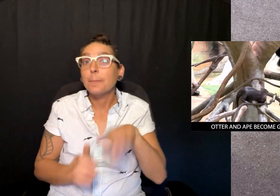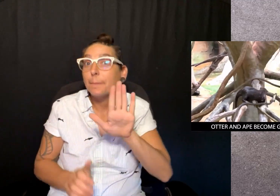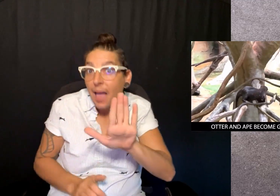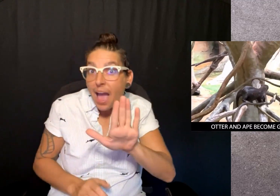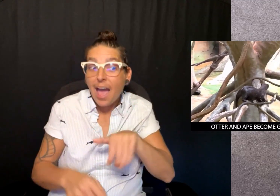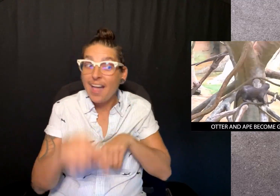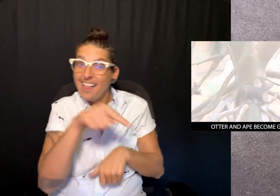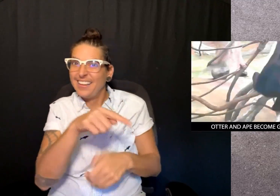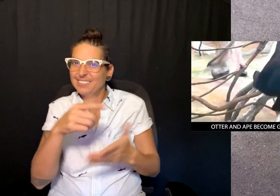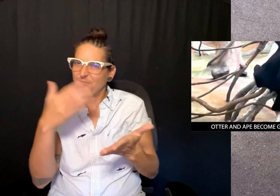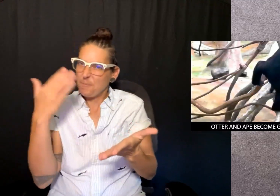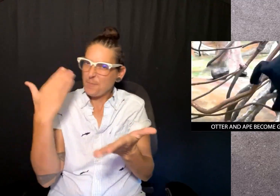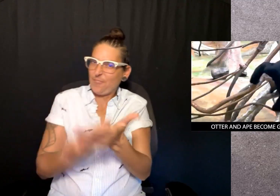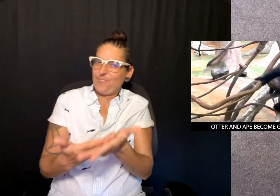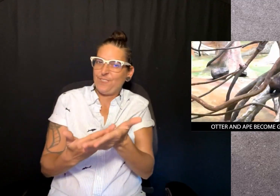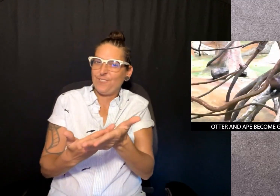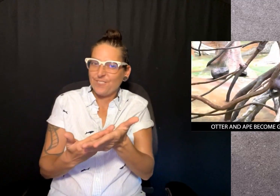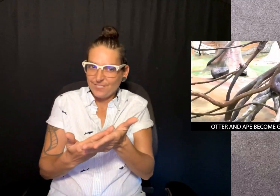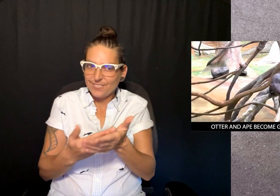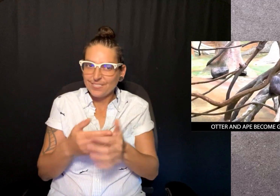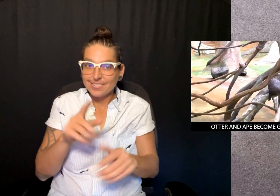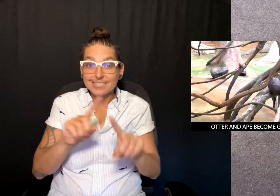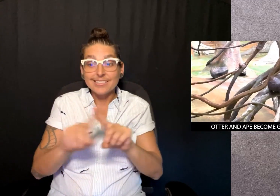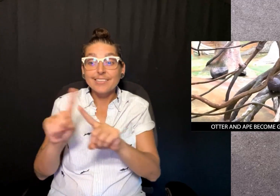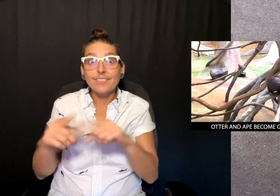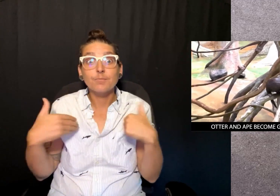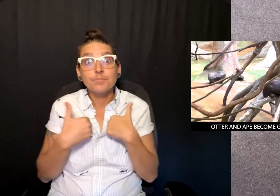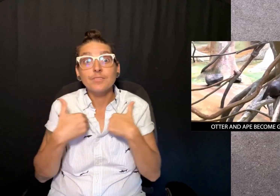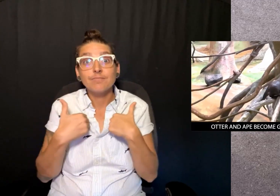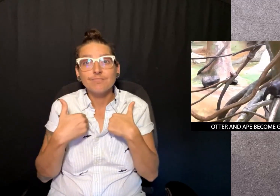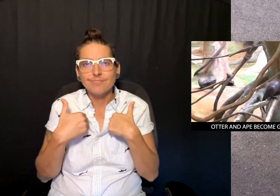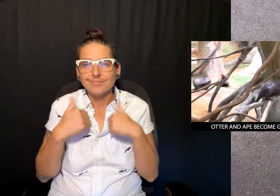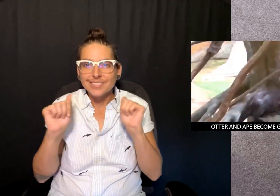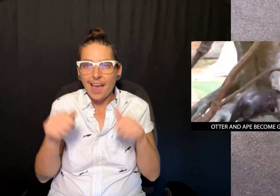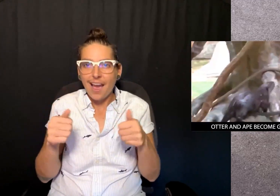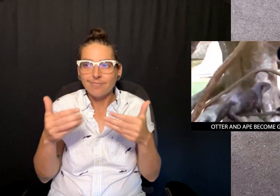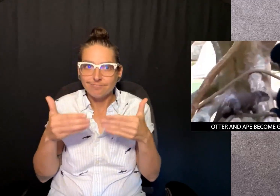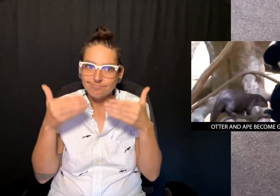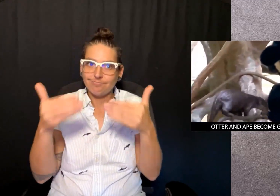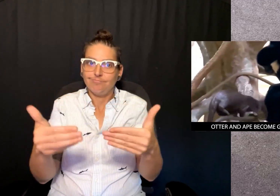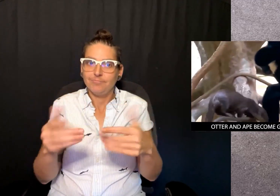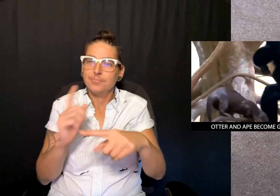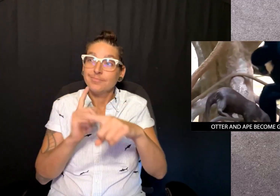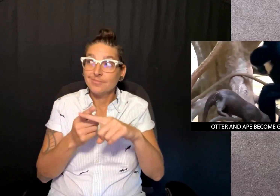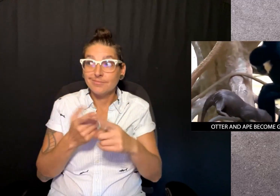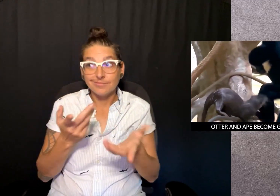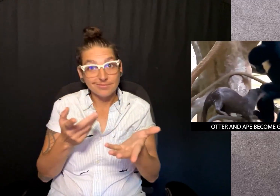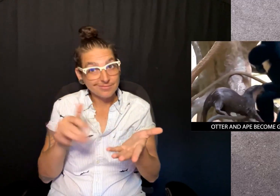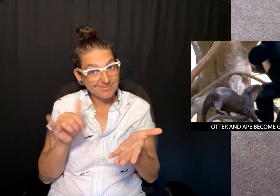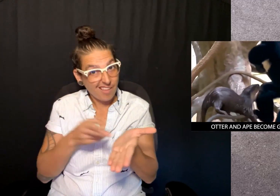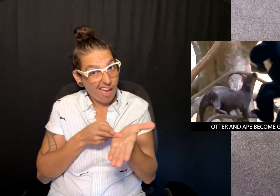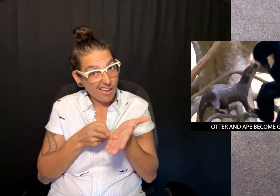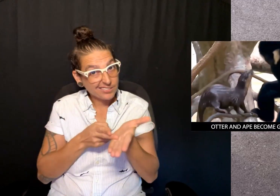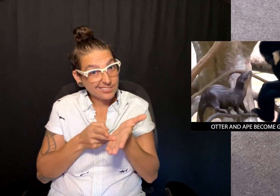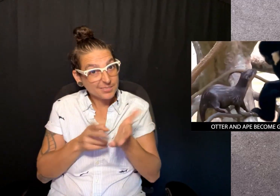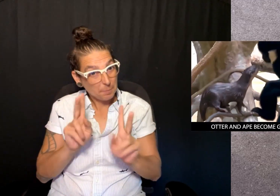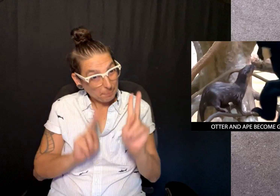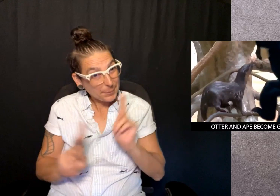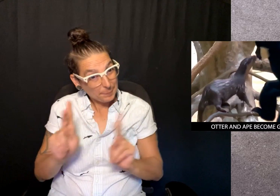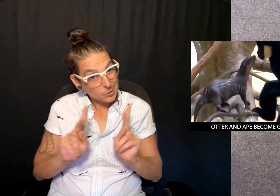is proof that different species and honestly people too can live peacefully together when